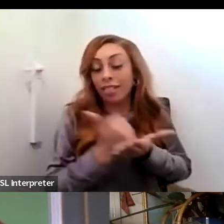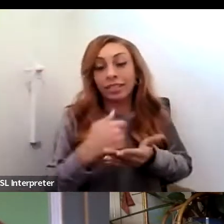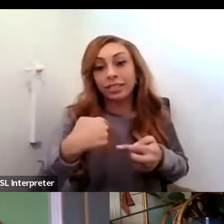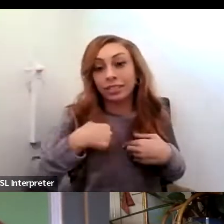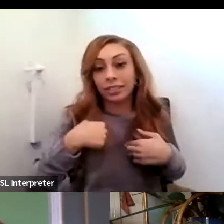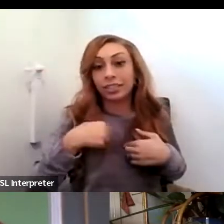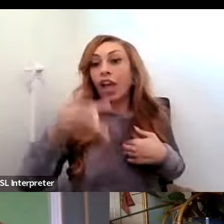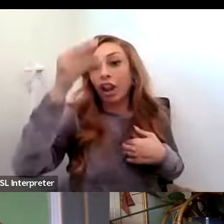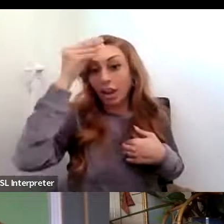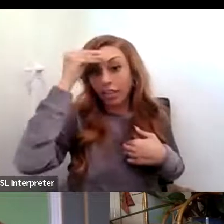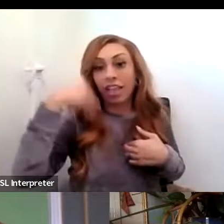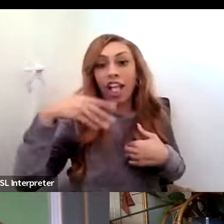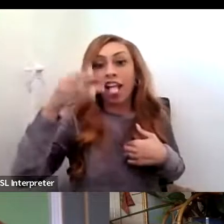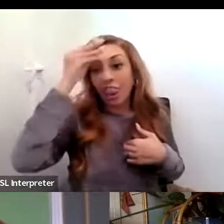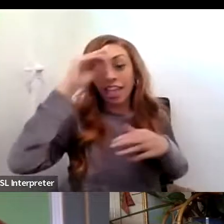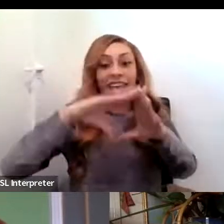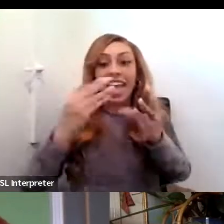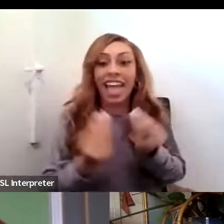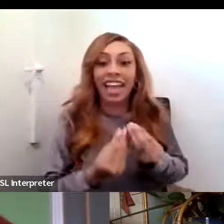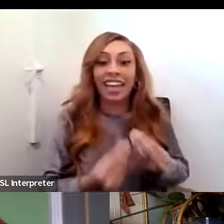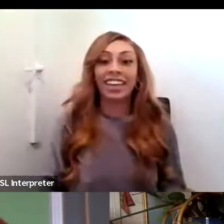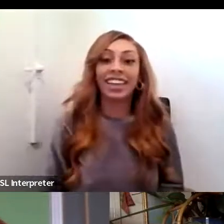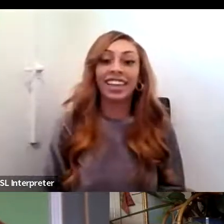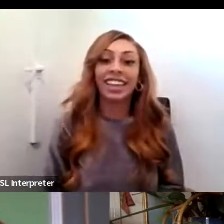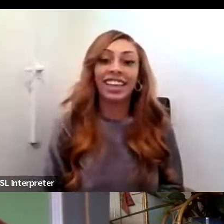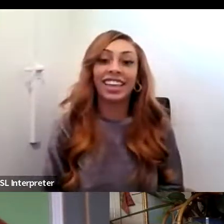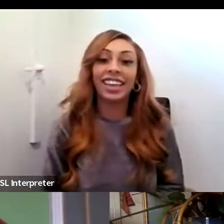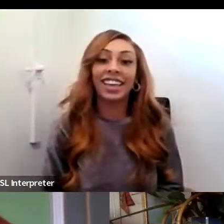So I learnt everything. Nigel and Louise probably learnt some more!